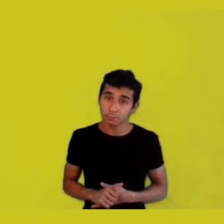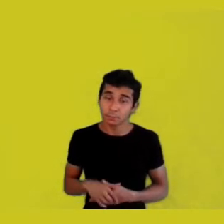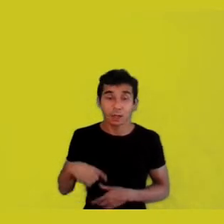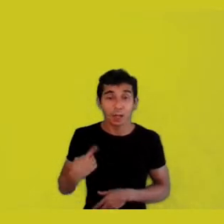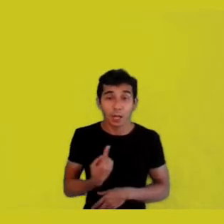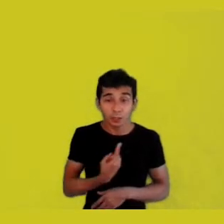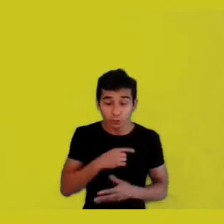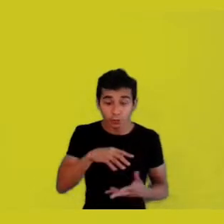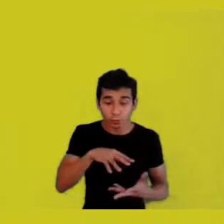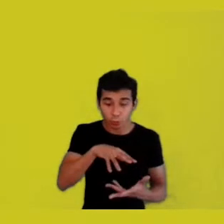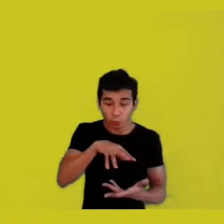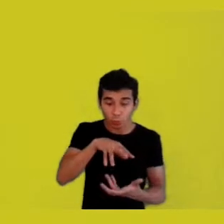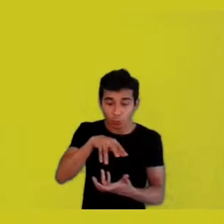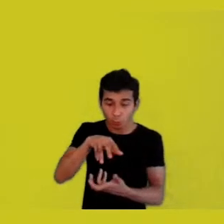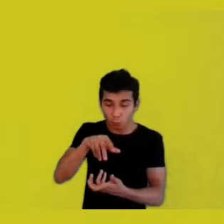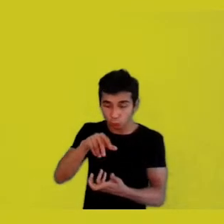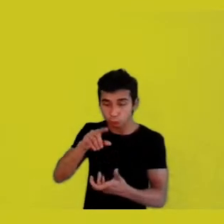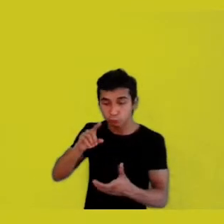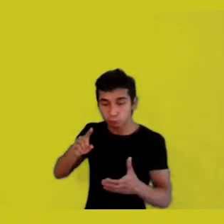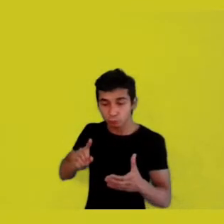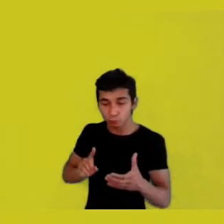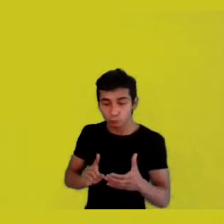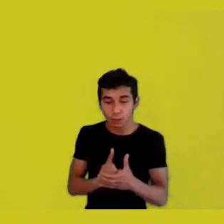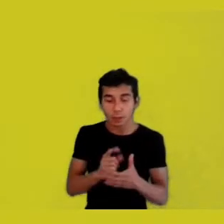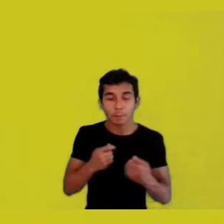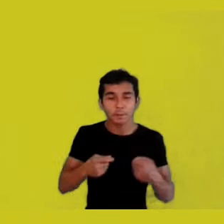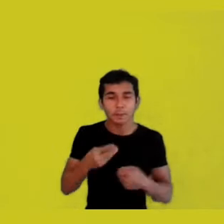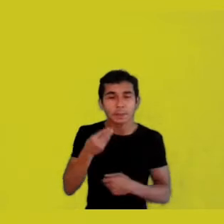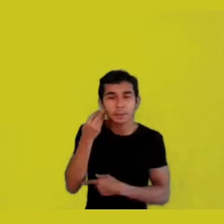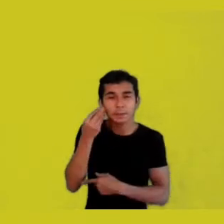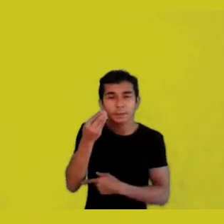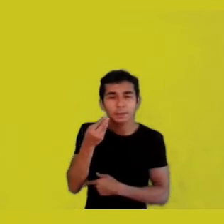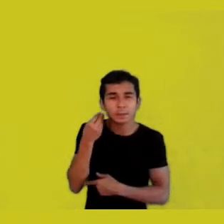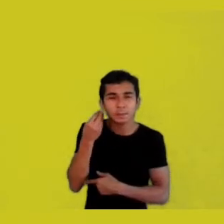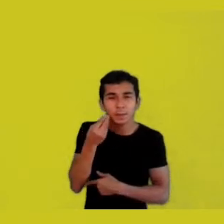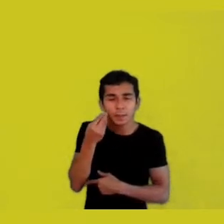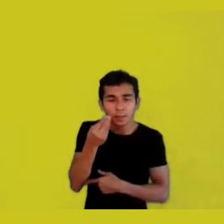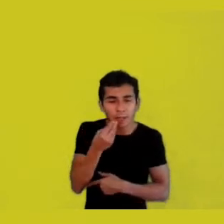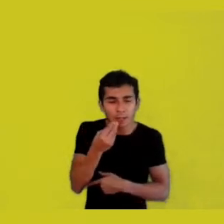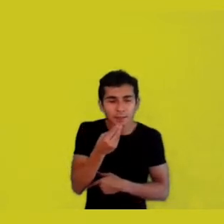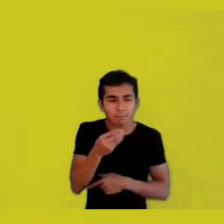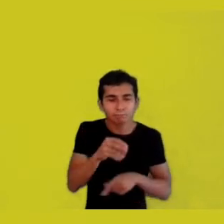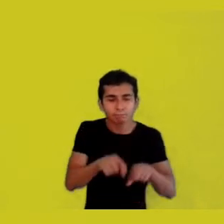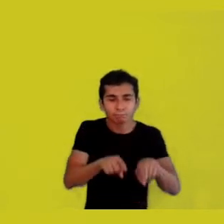I mean, the combination of all of these things. And, of course, music, cooking, dance, all that.